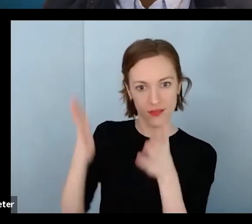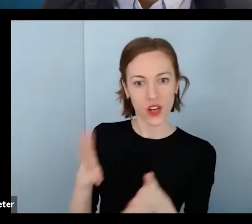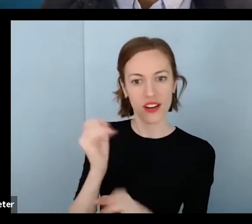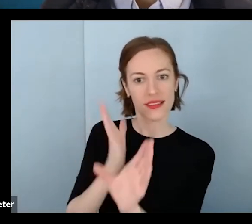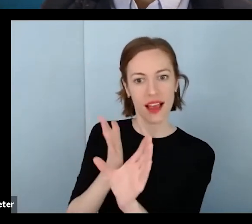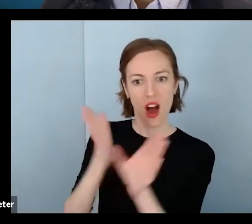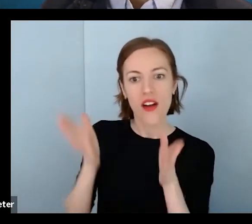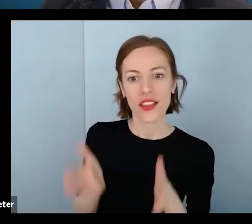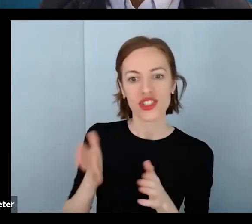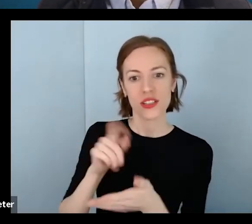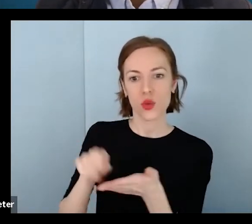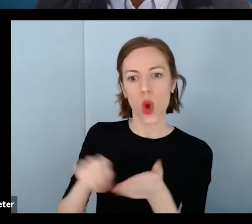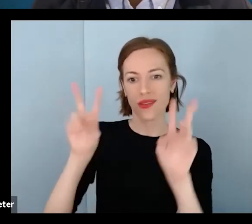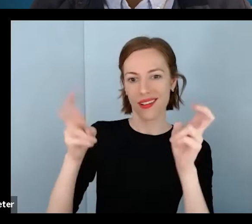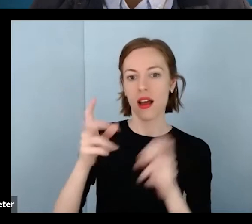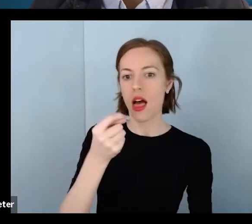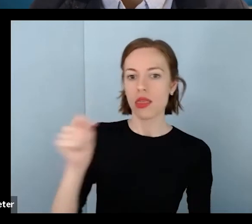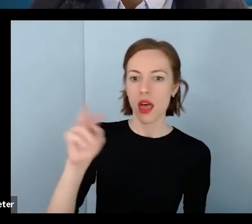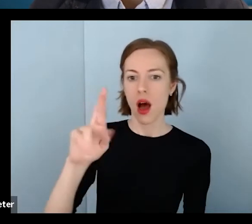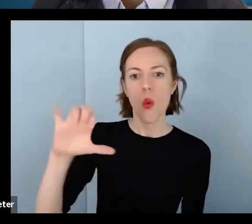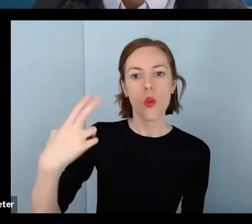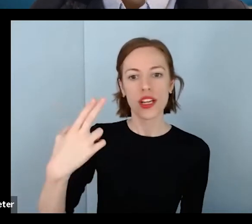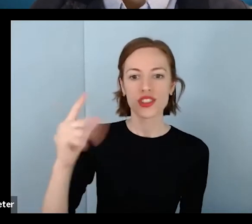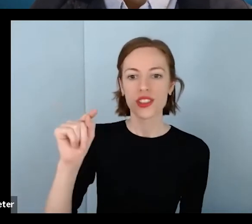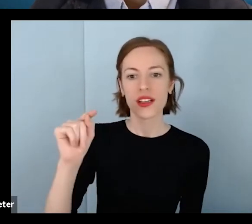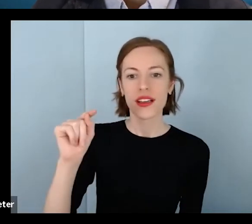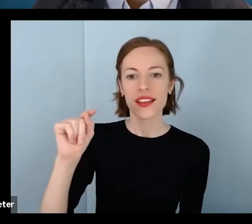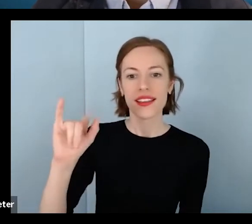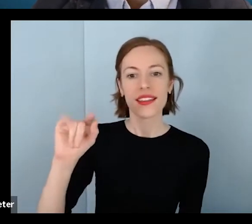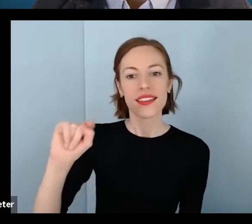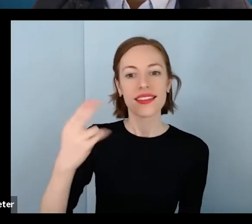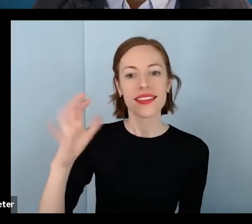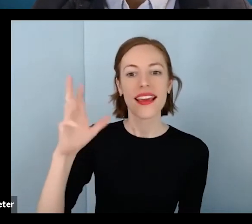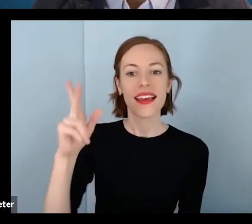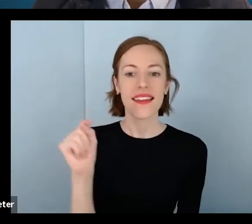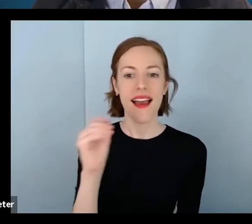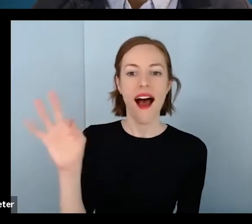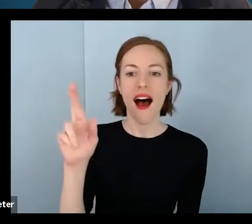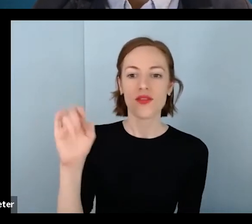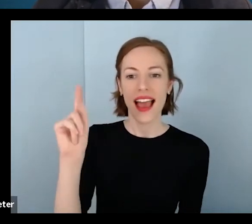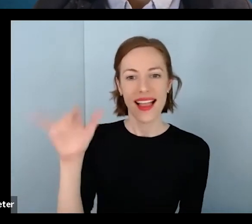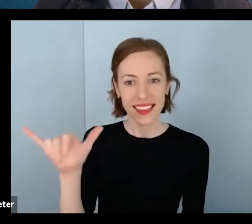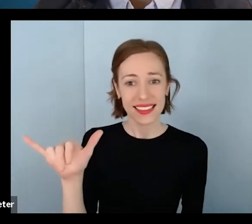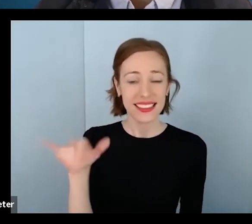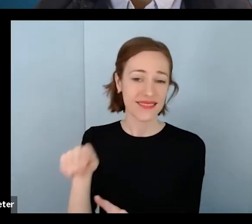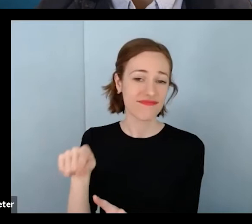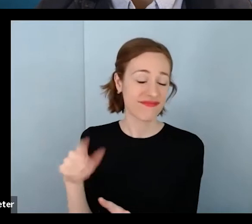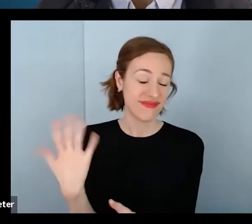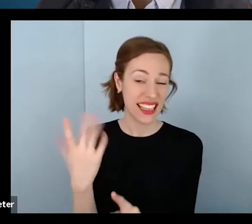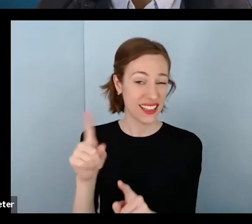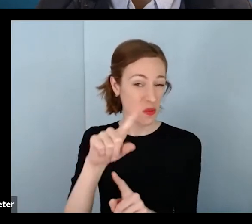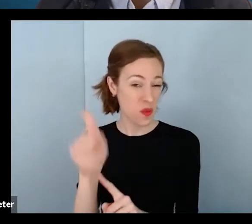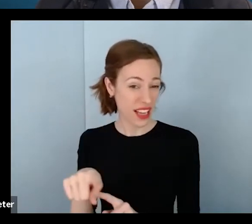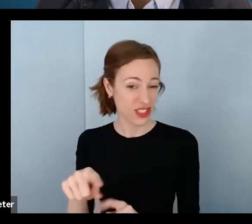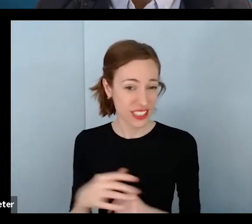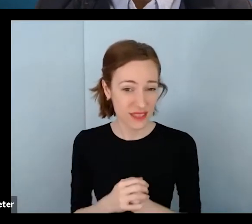In this view, even though algorithms are very precisely defined by their creators, it's unlikely that we will be able to derive general knowledge about how they behave.